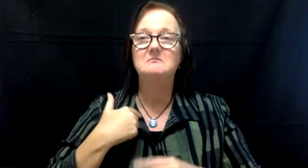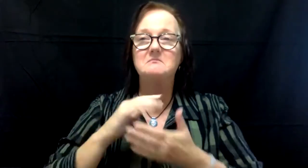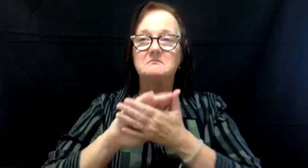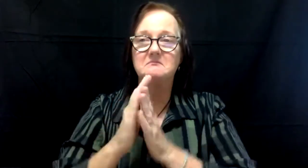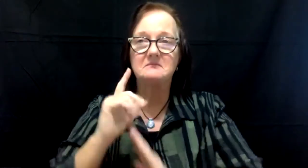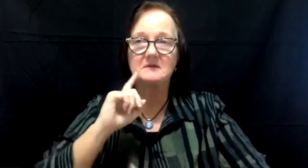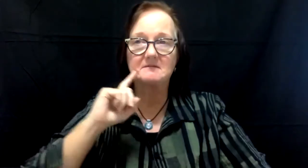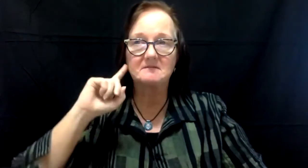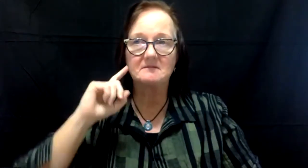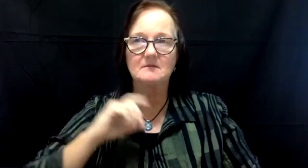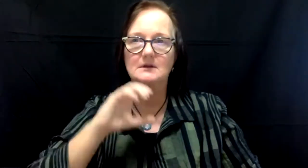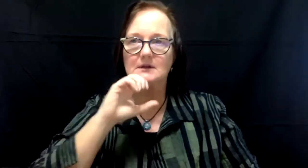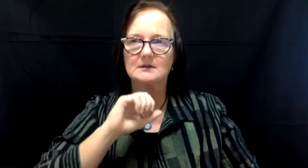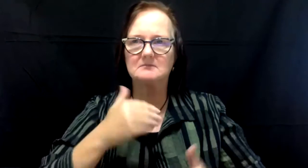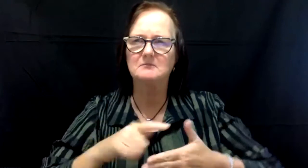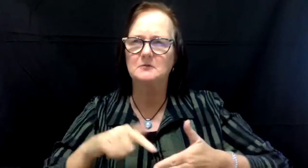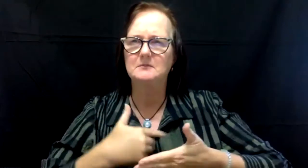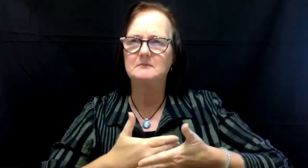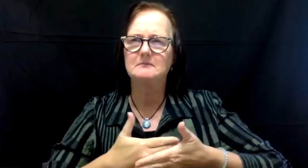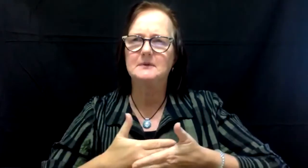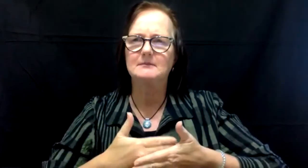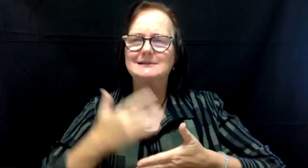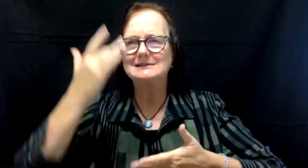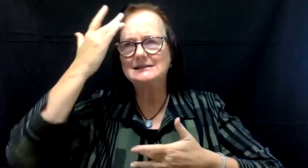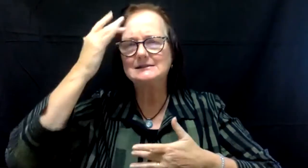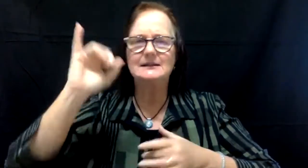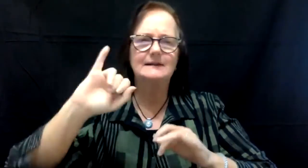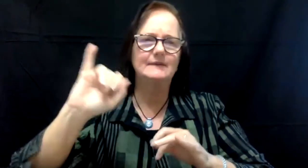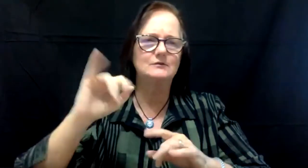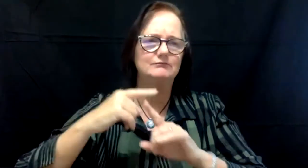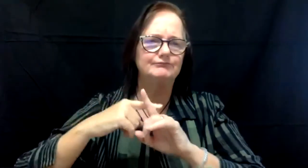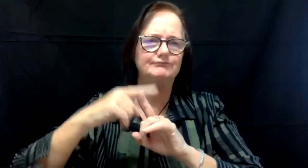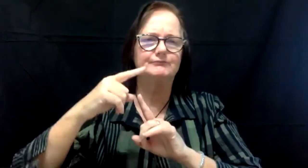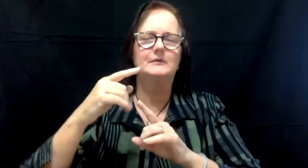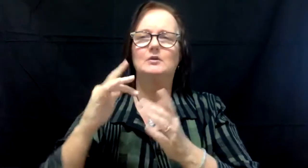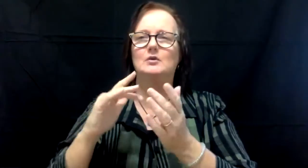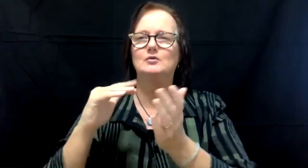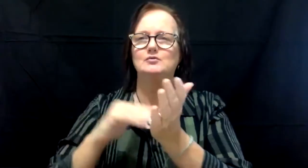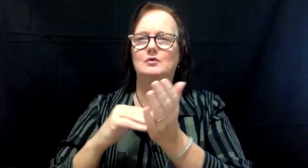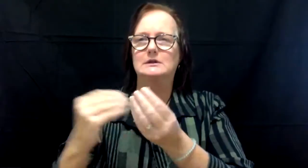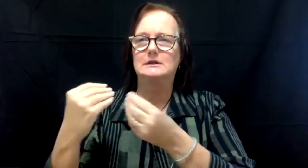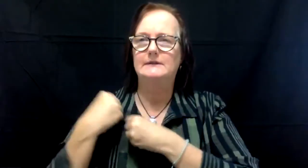I became deaf when I was a baby. I had an infection & fever and the medication that was given to me